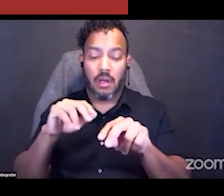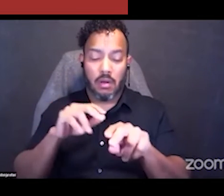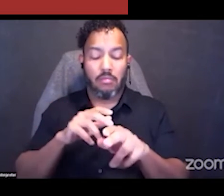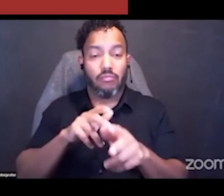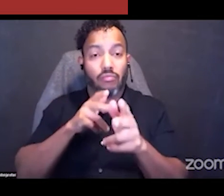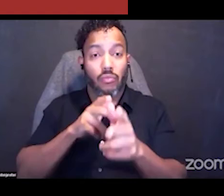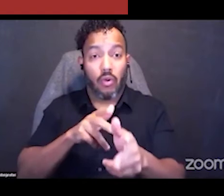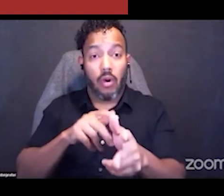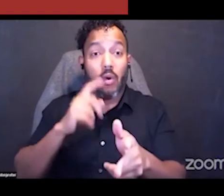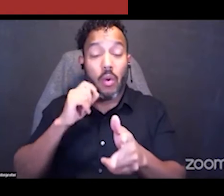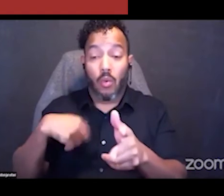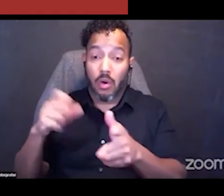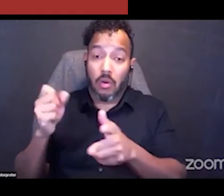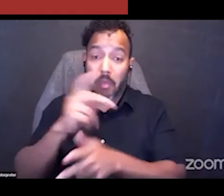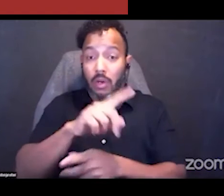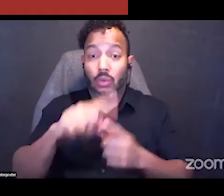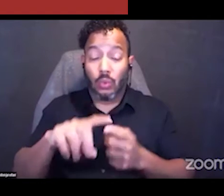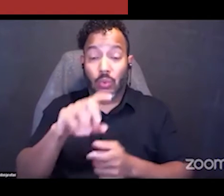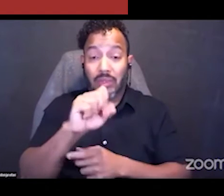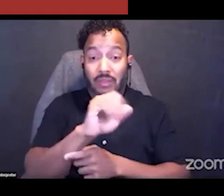On our way back to San Francisco.